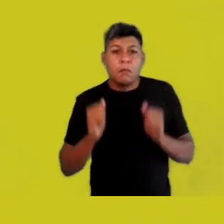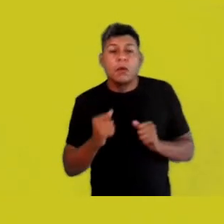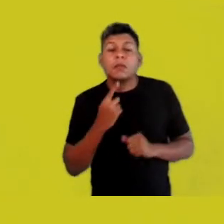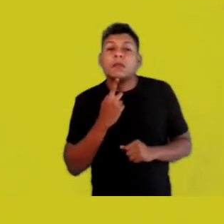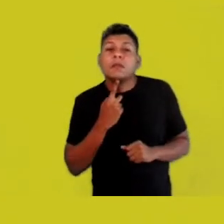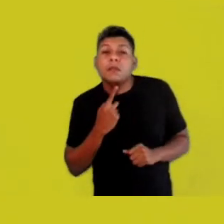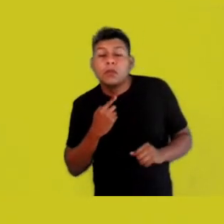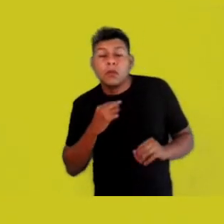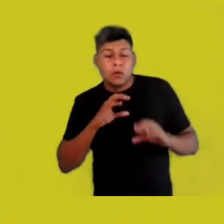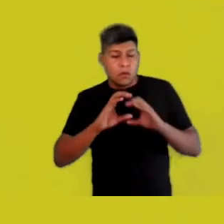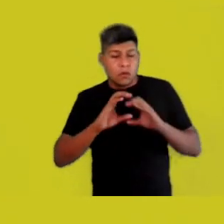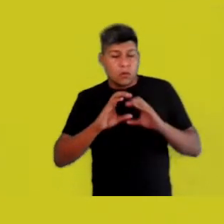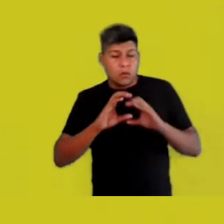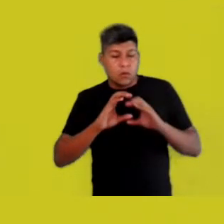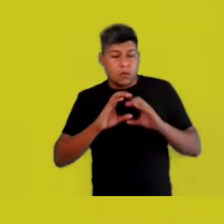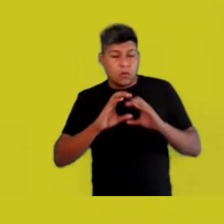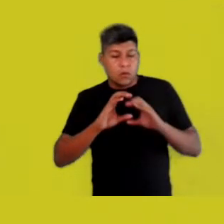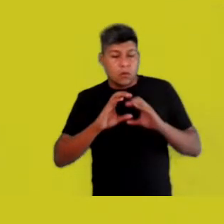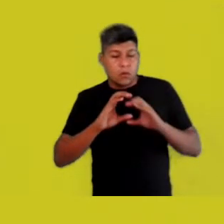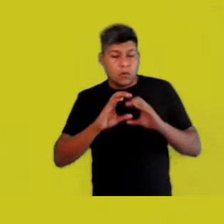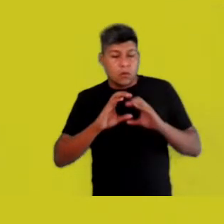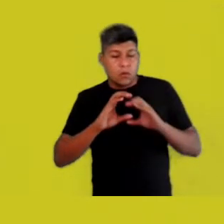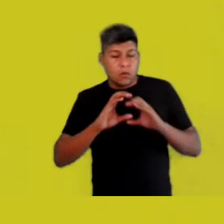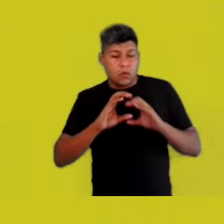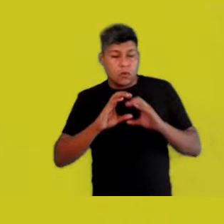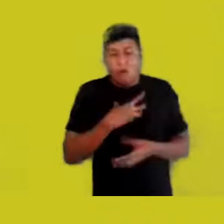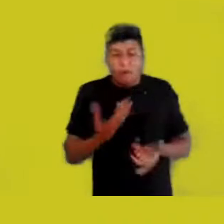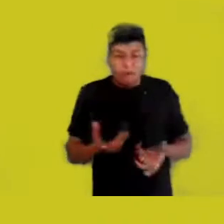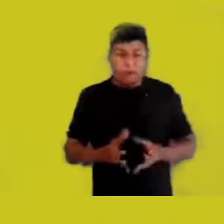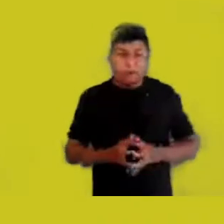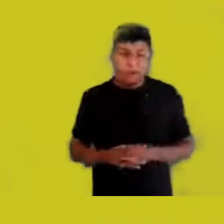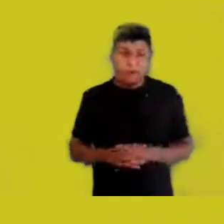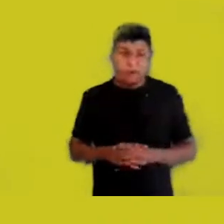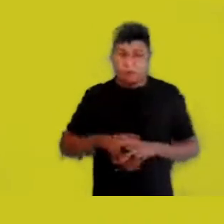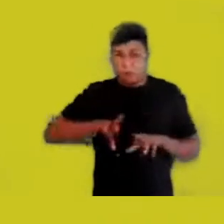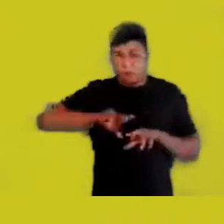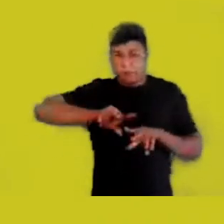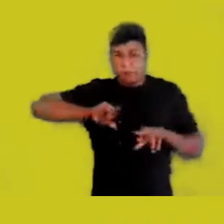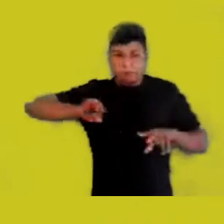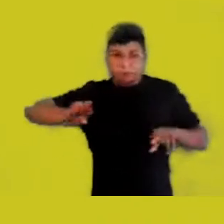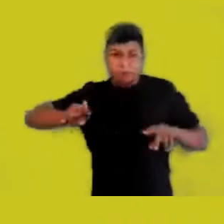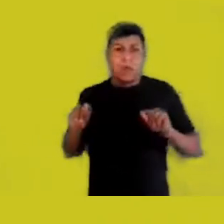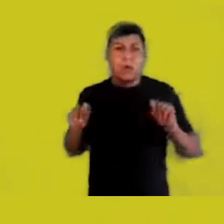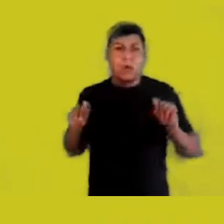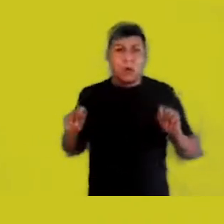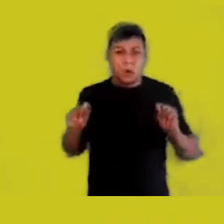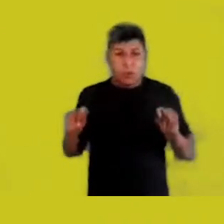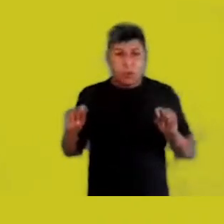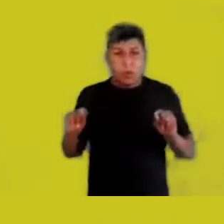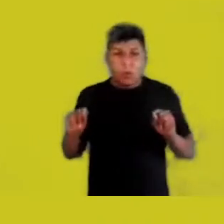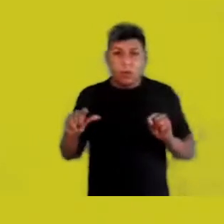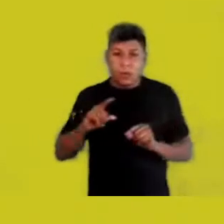that has to be conceived that way. So, many times, in Western philosophical reflections,